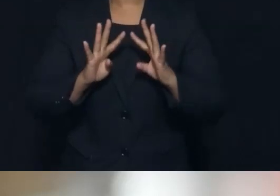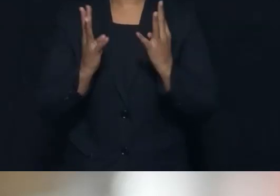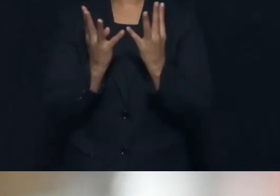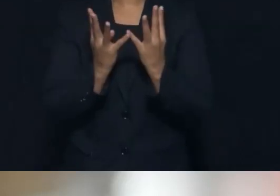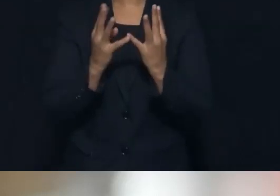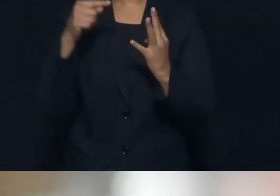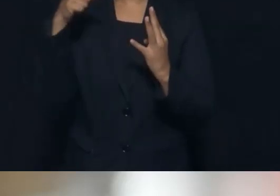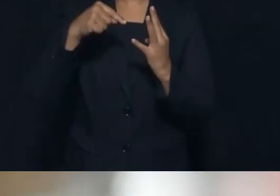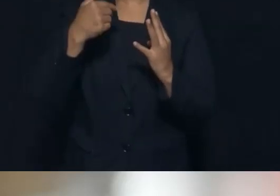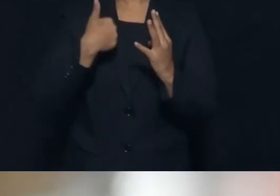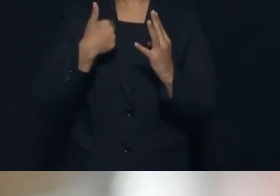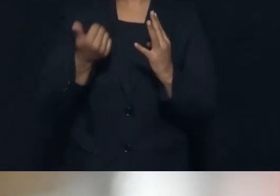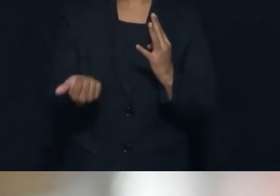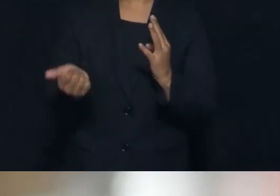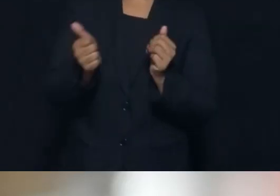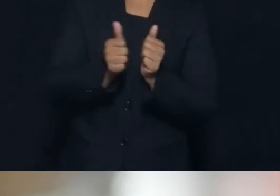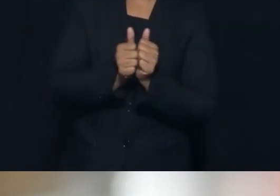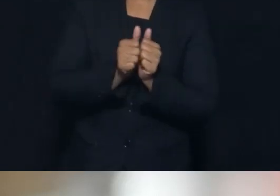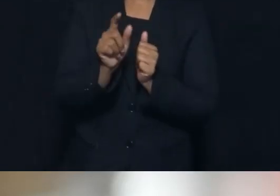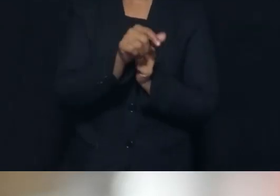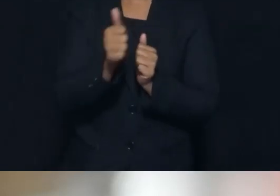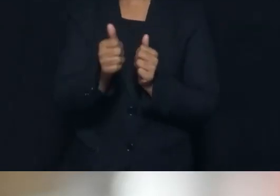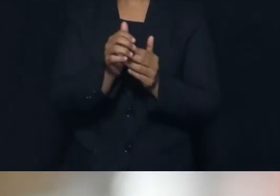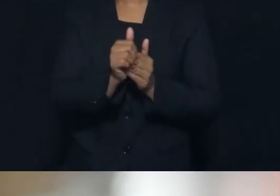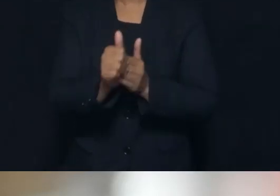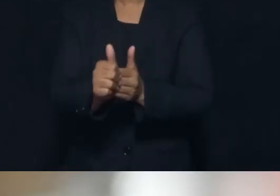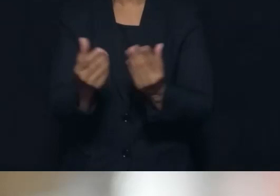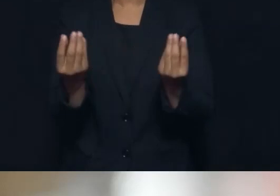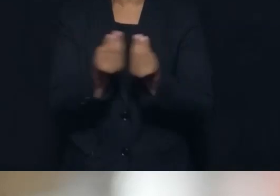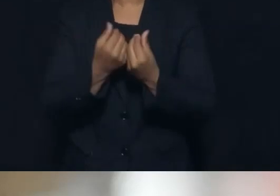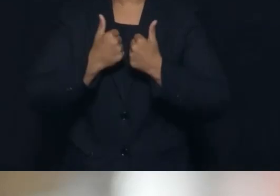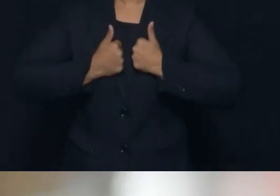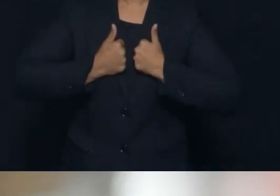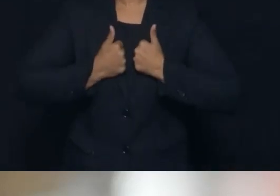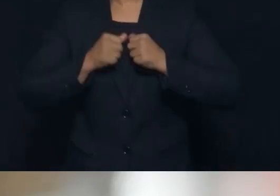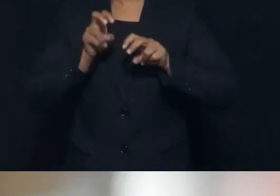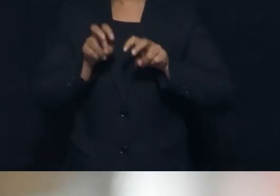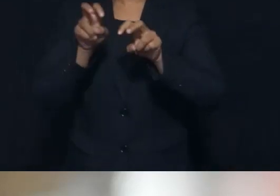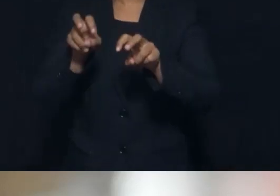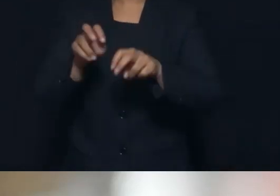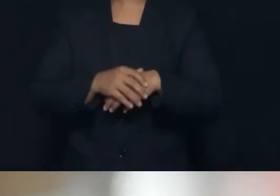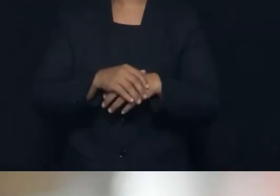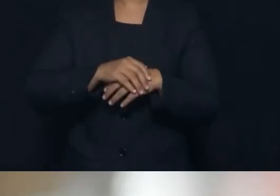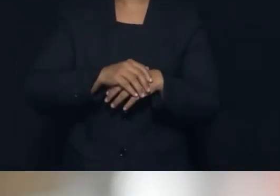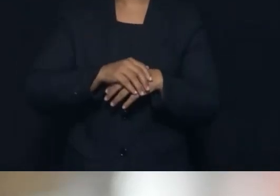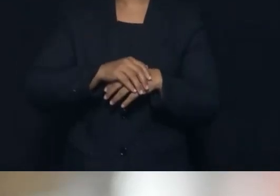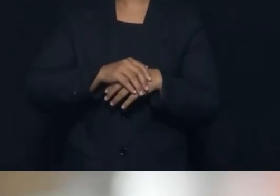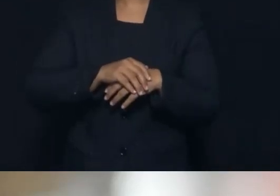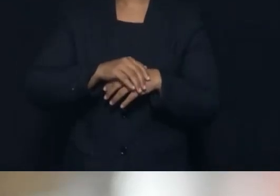books and documents of the accessibility and we will have around 60 entries in this library setting good practices at EU level, national level also and helping around 150 good practices per year in the set.